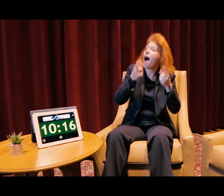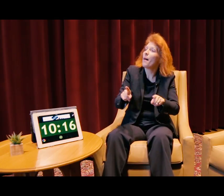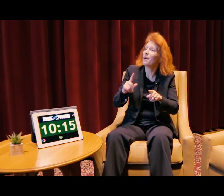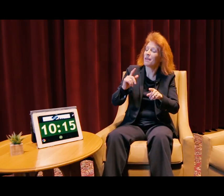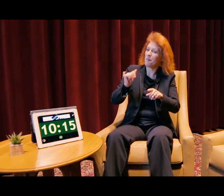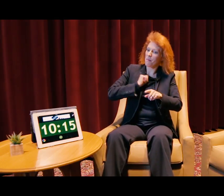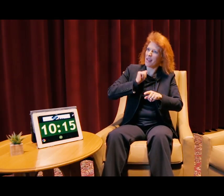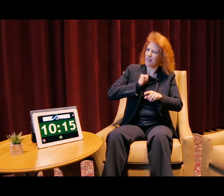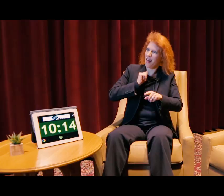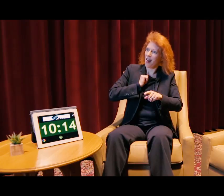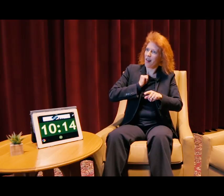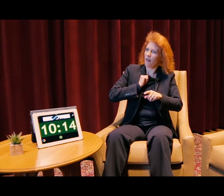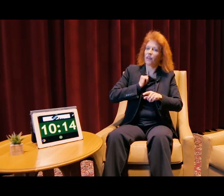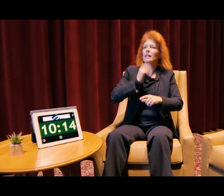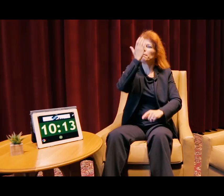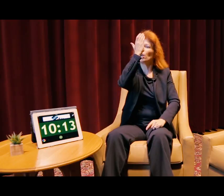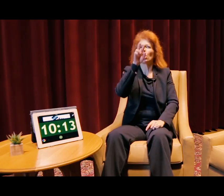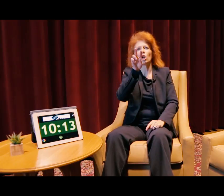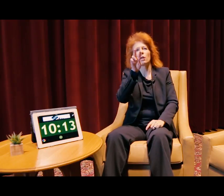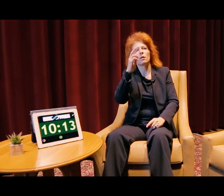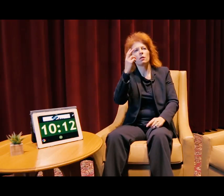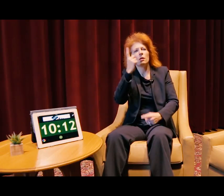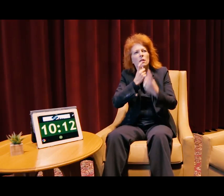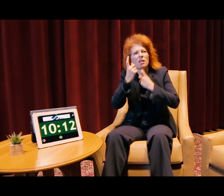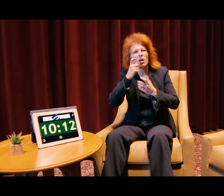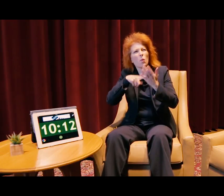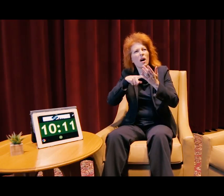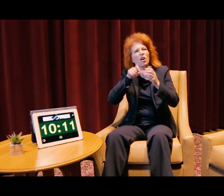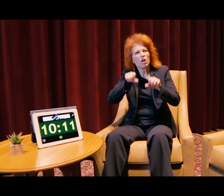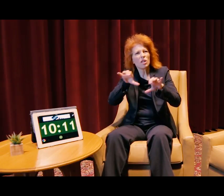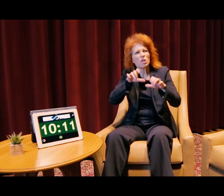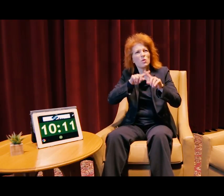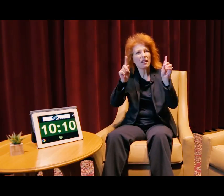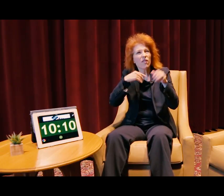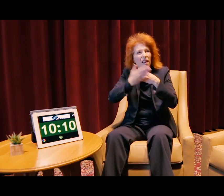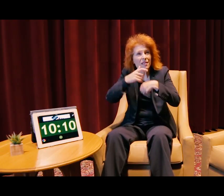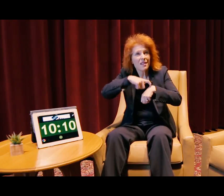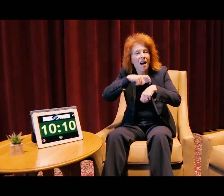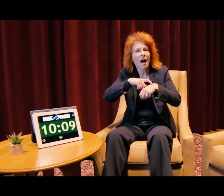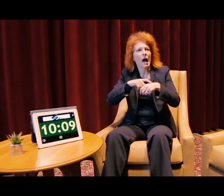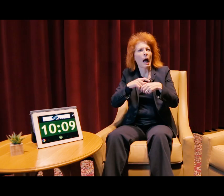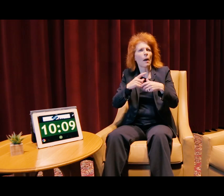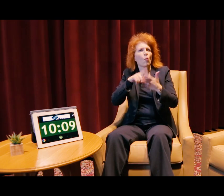I spend a lot of time in front of the mirror asking, "What did I do differently, what could I do differently?"